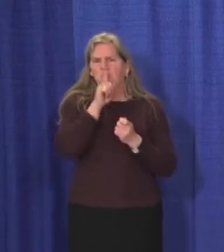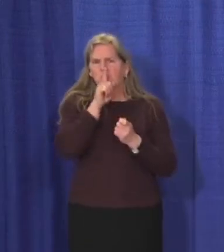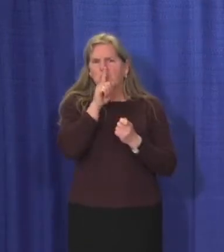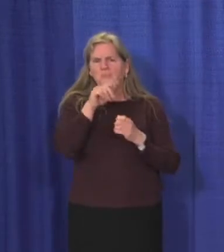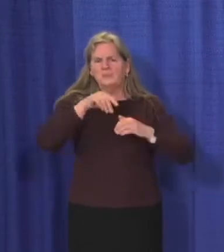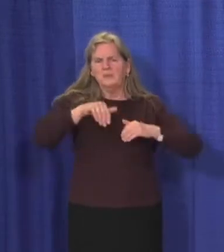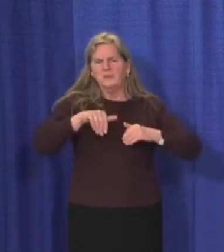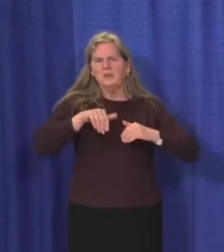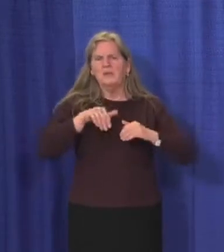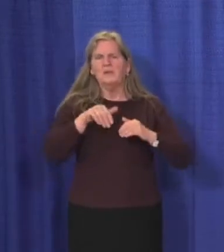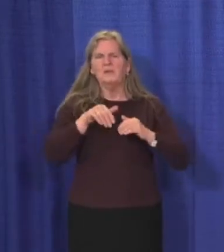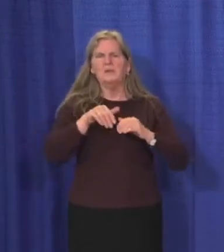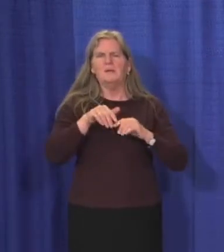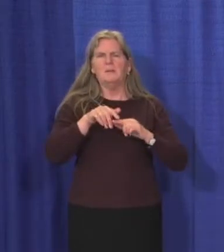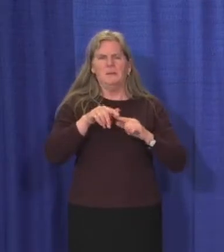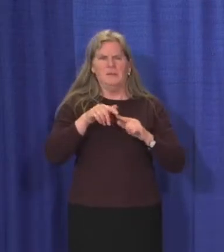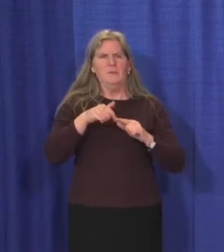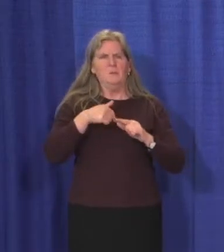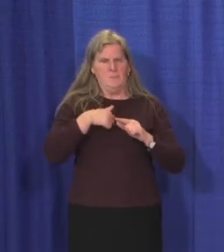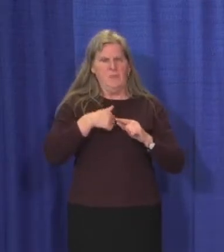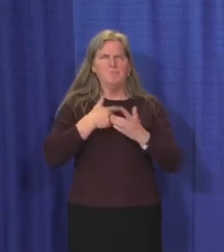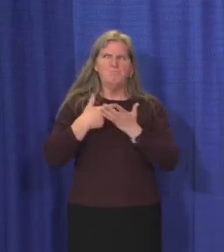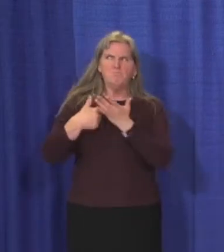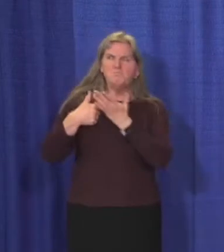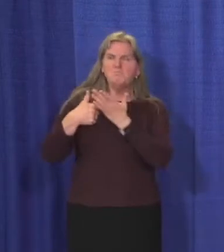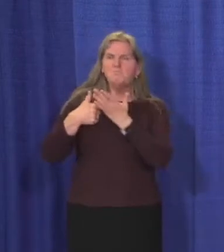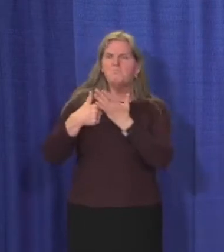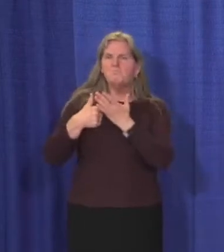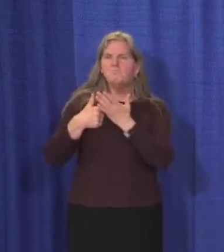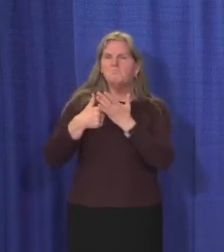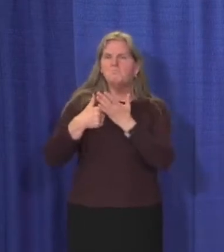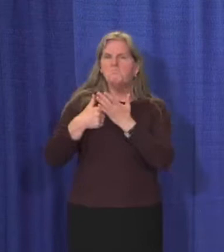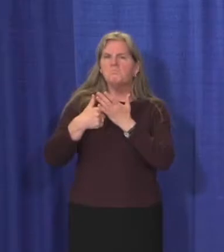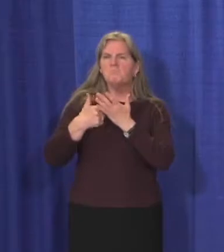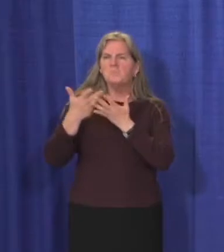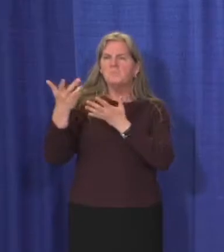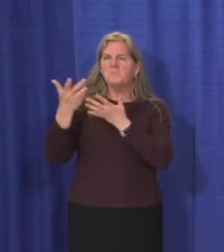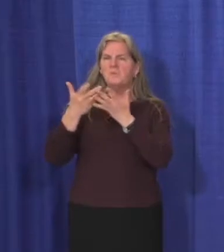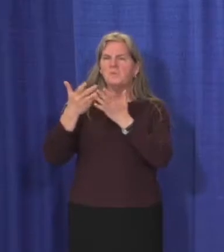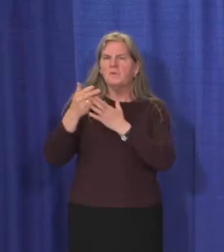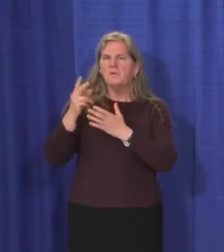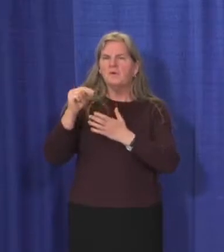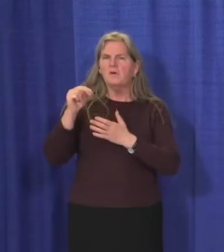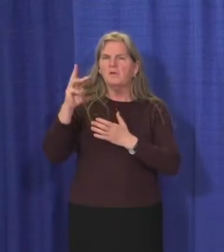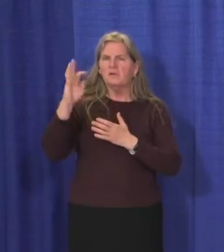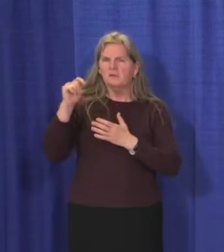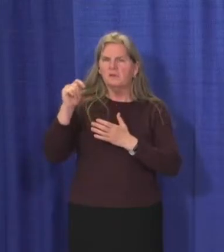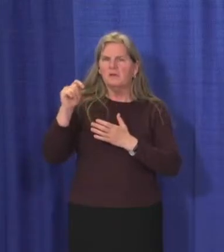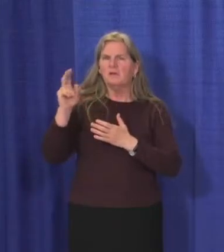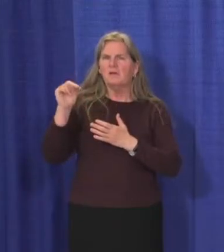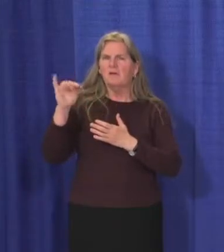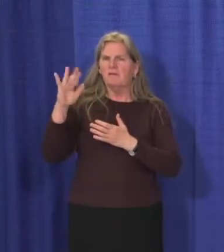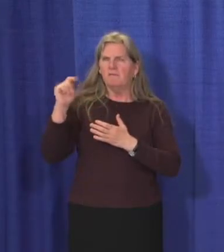I can't give you details but I know we've been having conversations for a while and